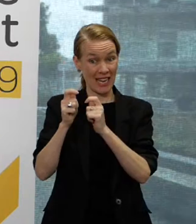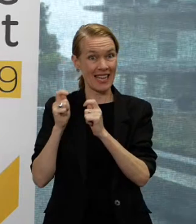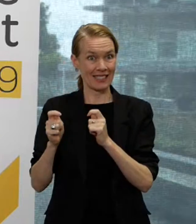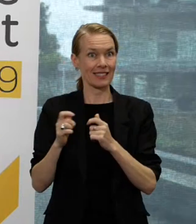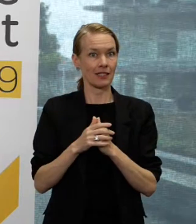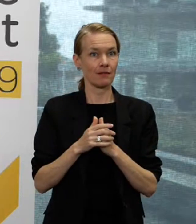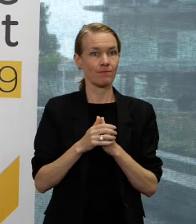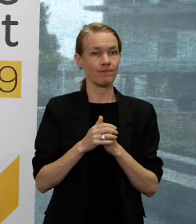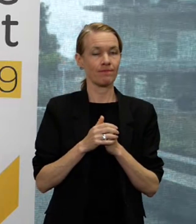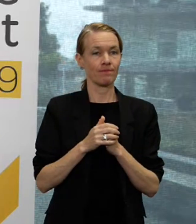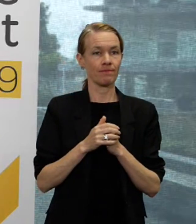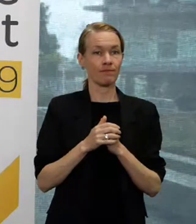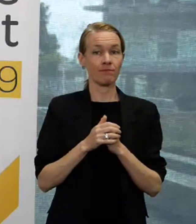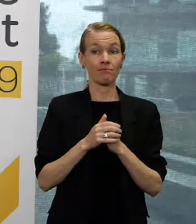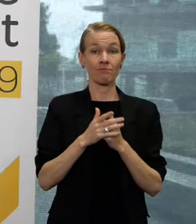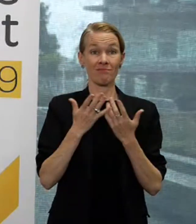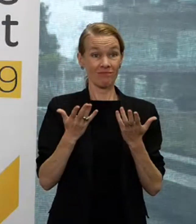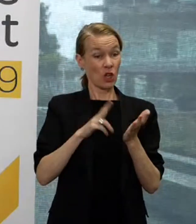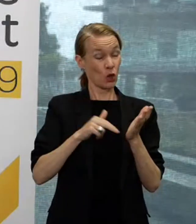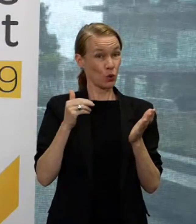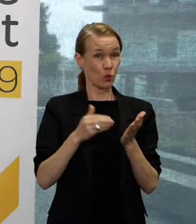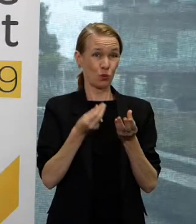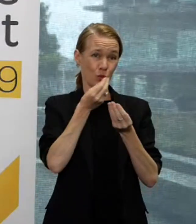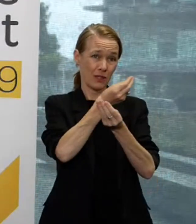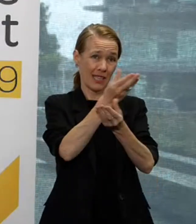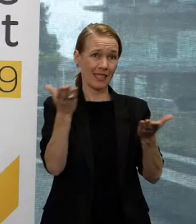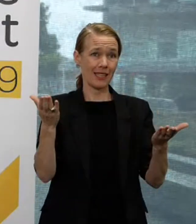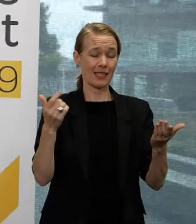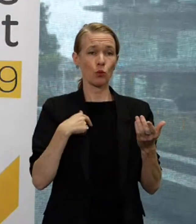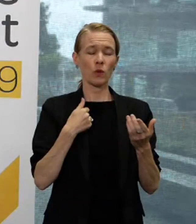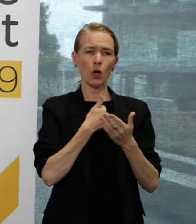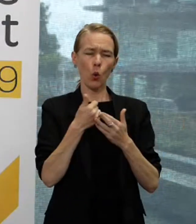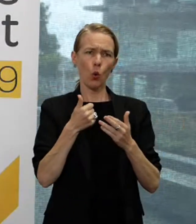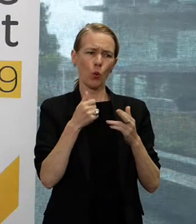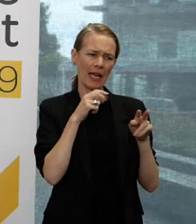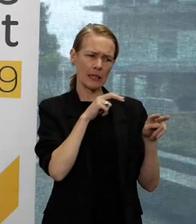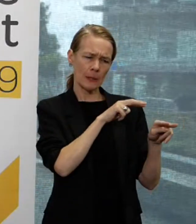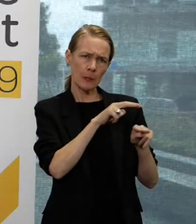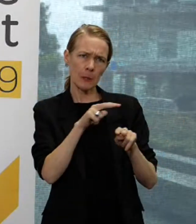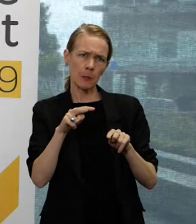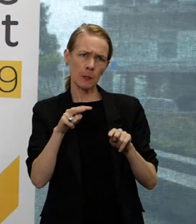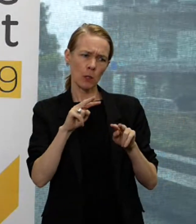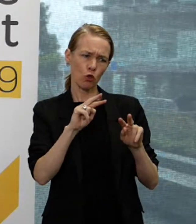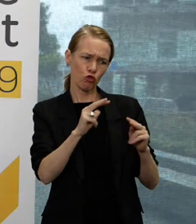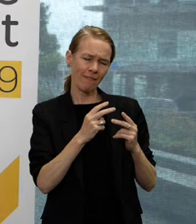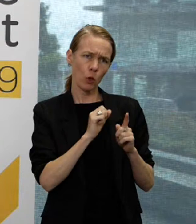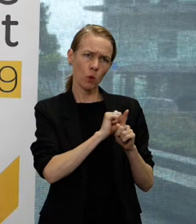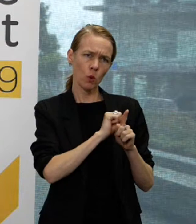So what I can assure the public is that we are constantly looking at, and learning, and strengthening our border